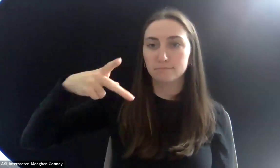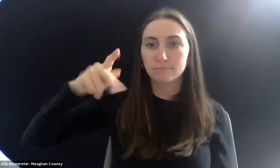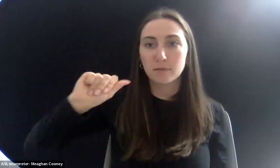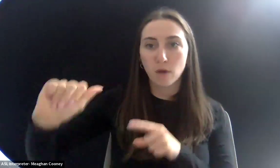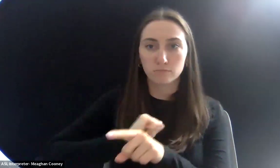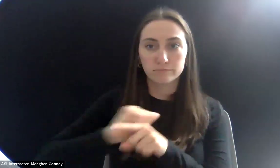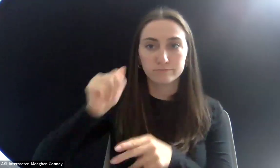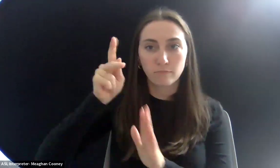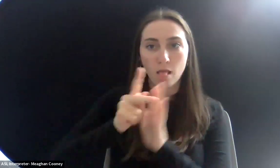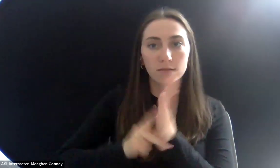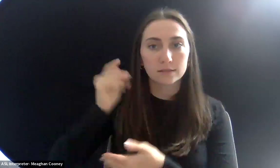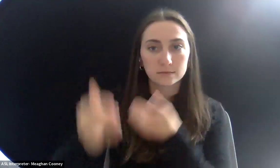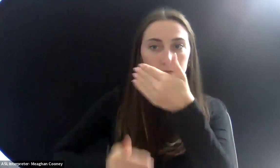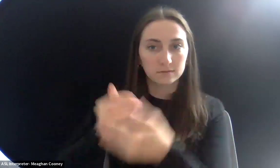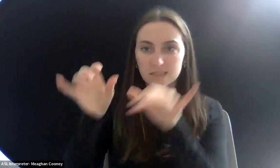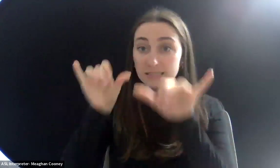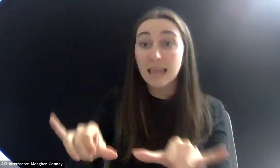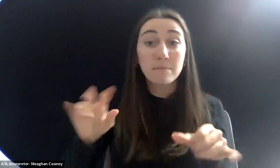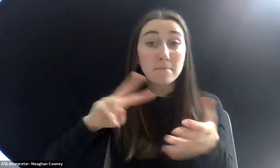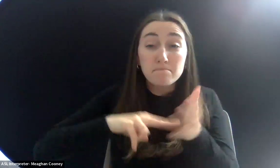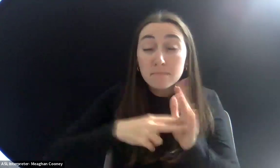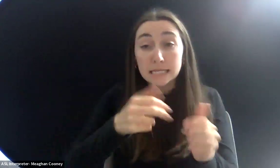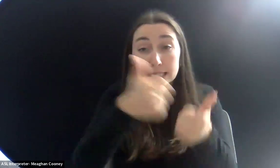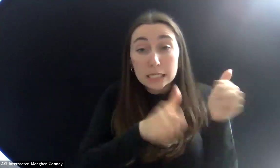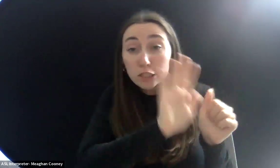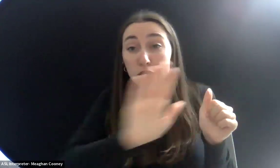So it's completely optional to do this opt out.